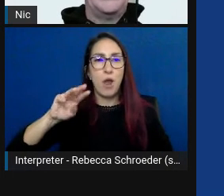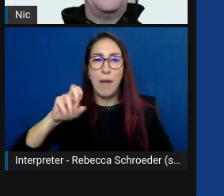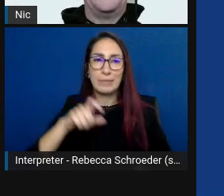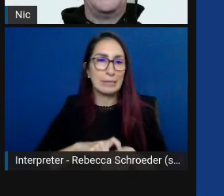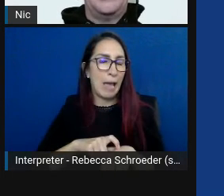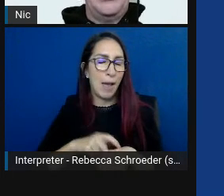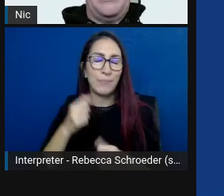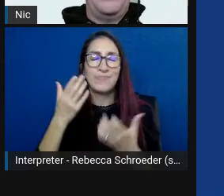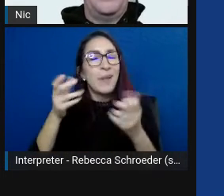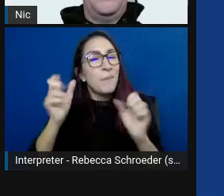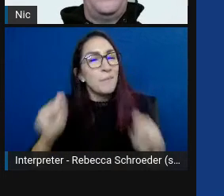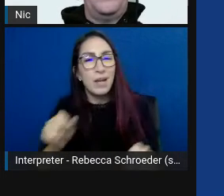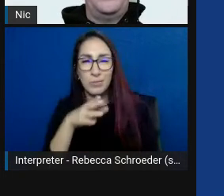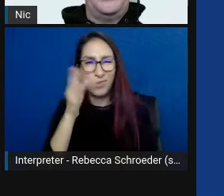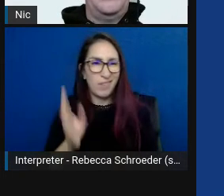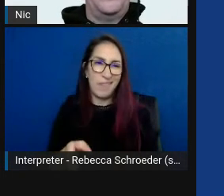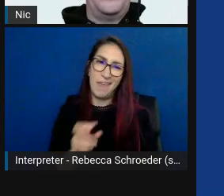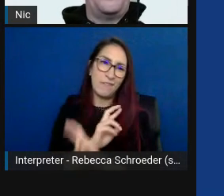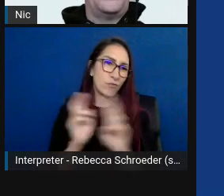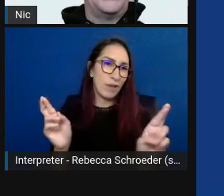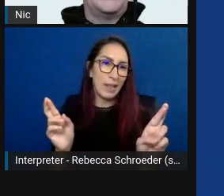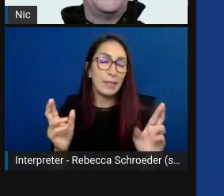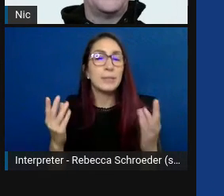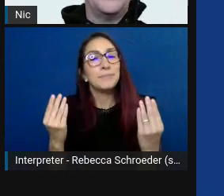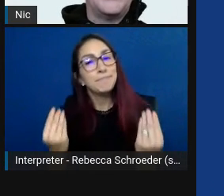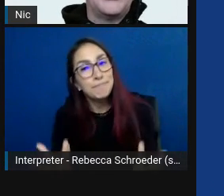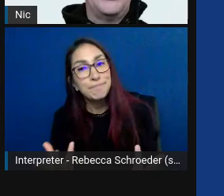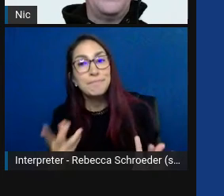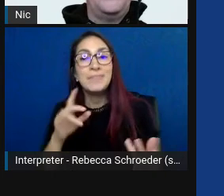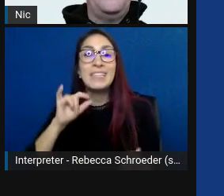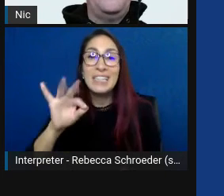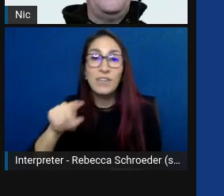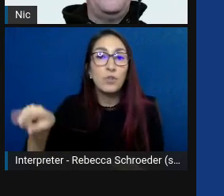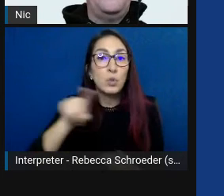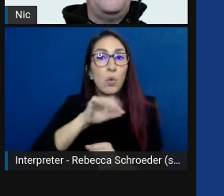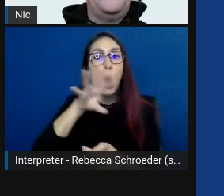Anyway, there you have it. If you're on a team, on a project that is considering using an overlay